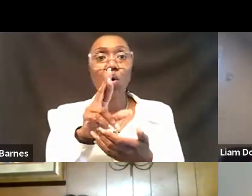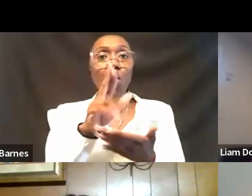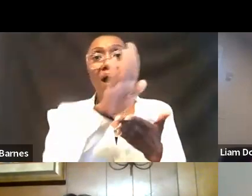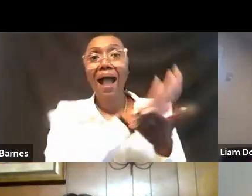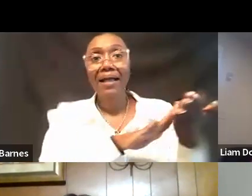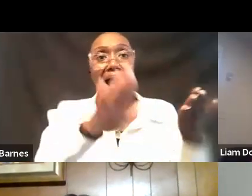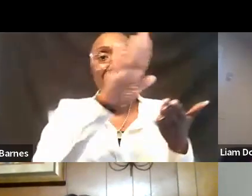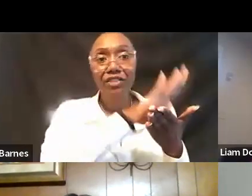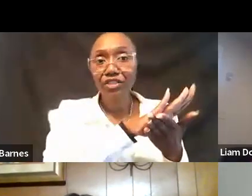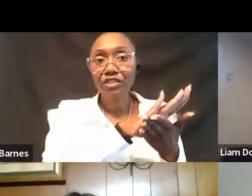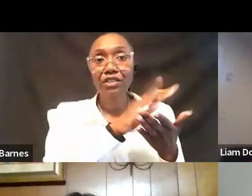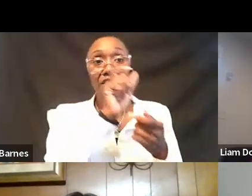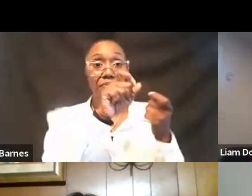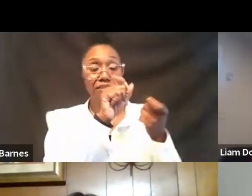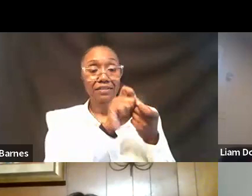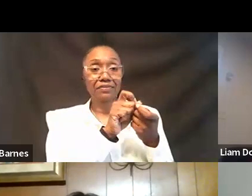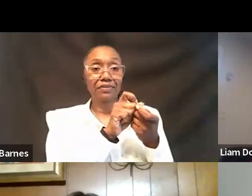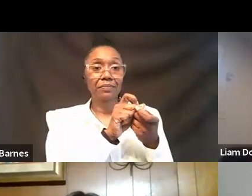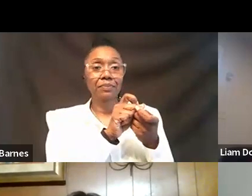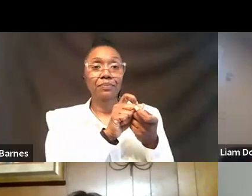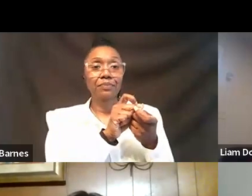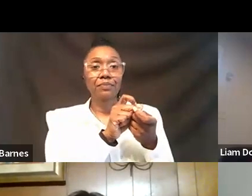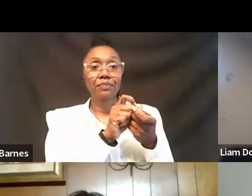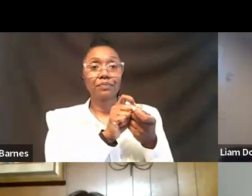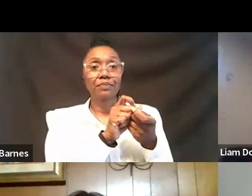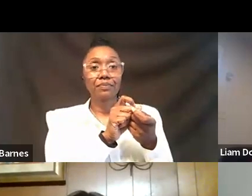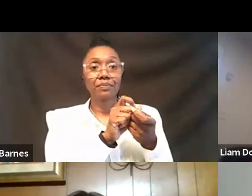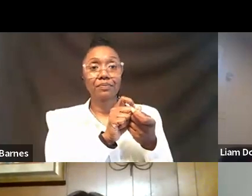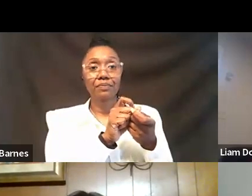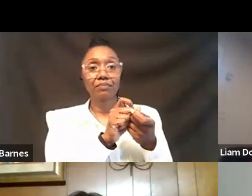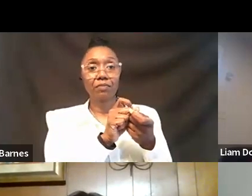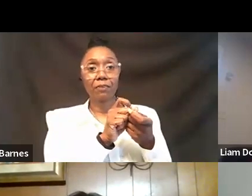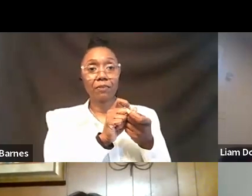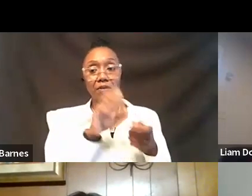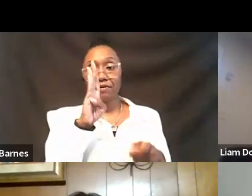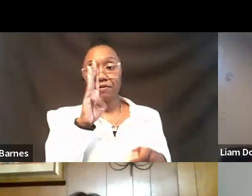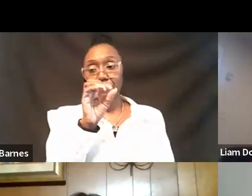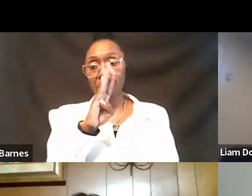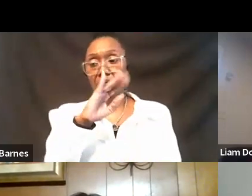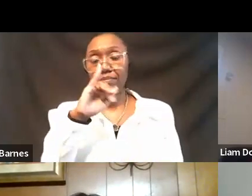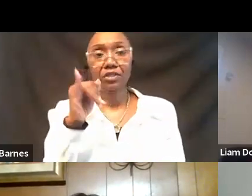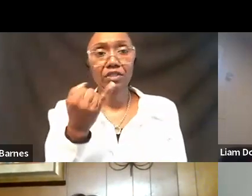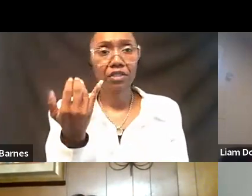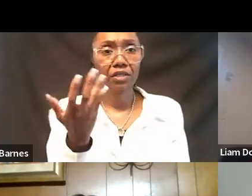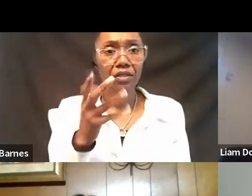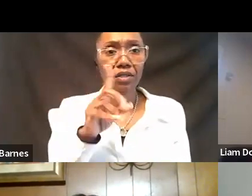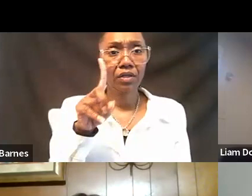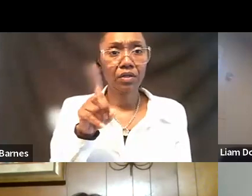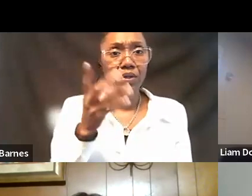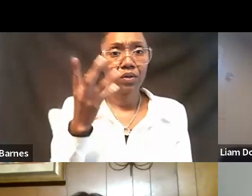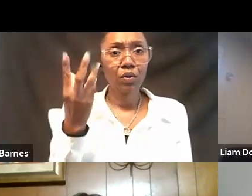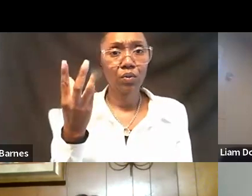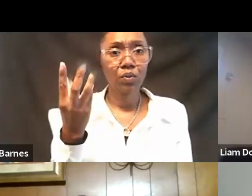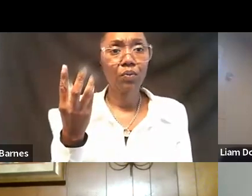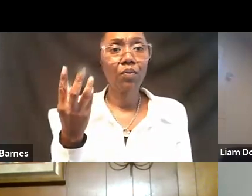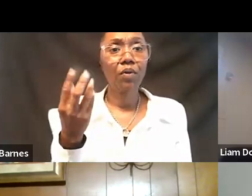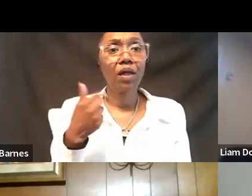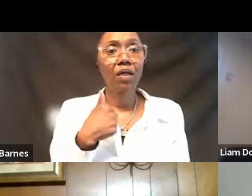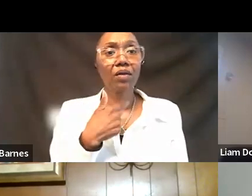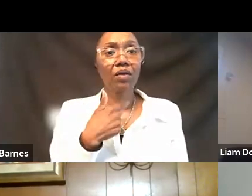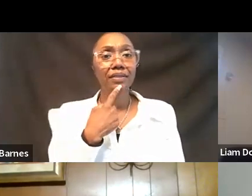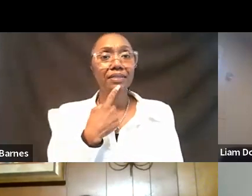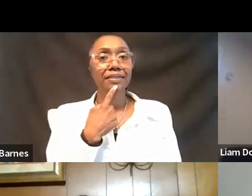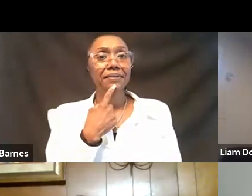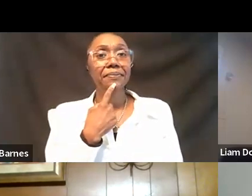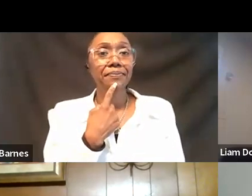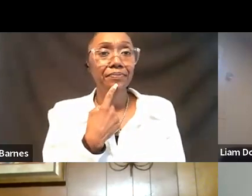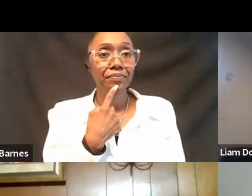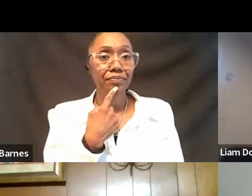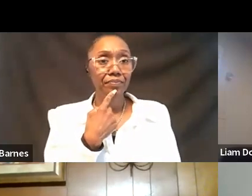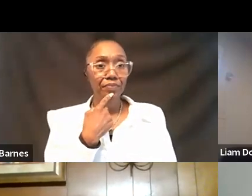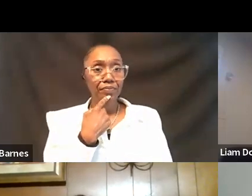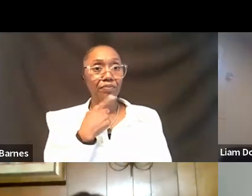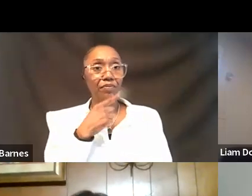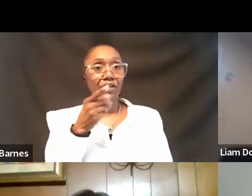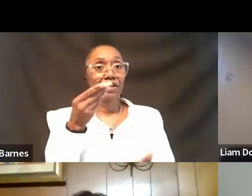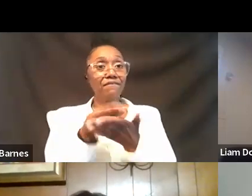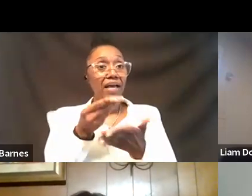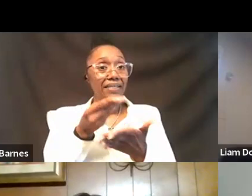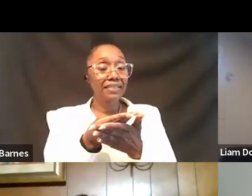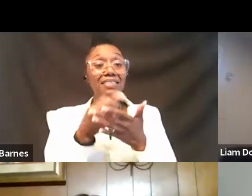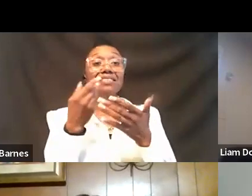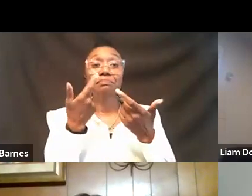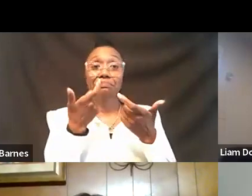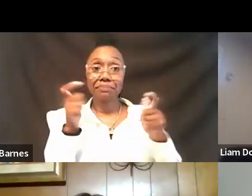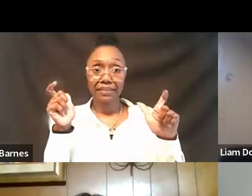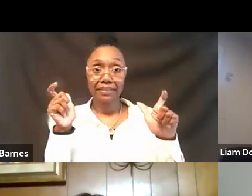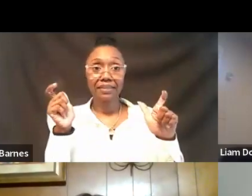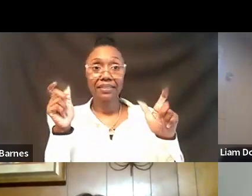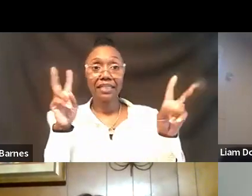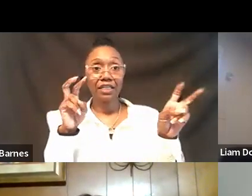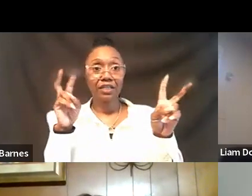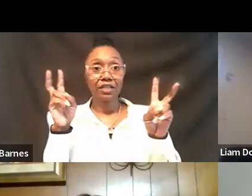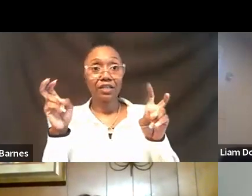Specifically and for Bob Jay, I'm telling you, question. Oh, went away. I would say that Training at the big one and funding also paid because people I think that that would need.